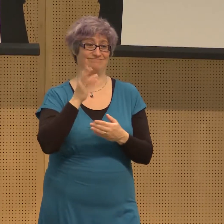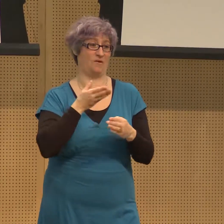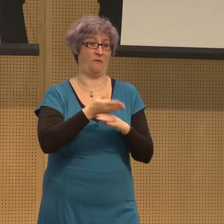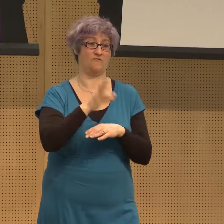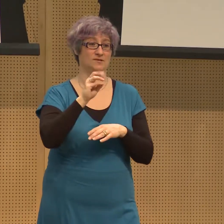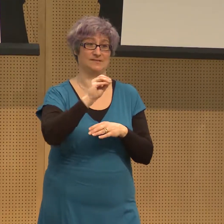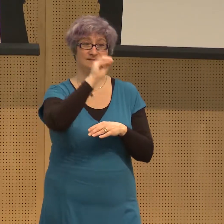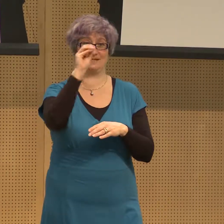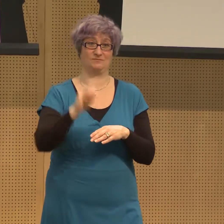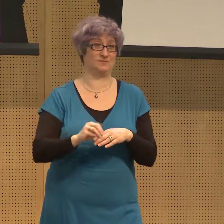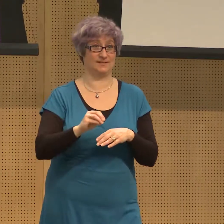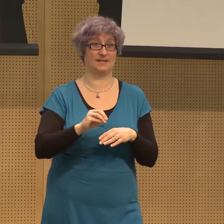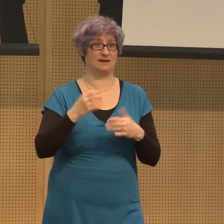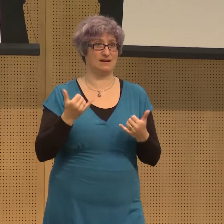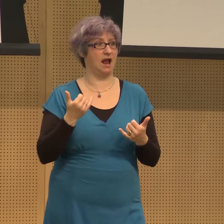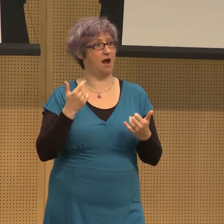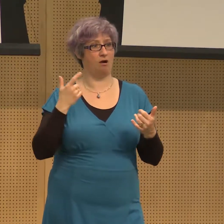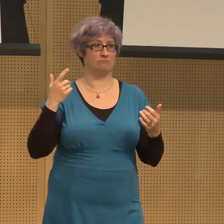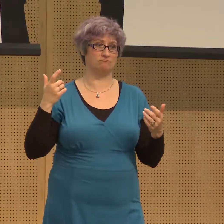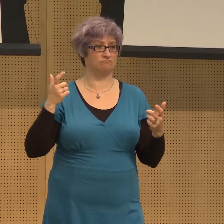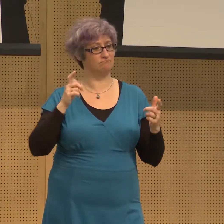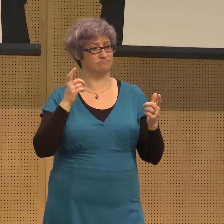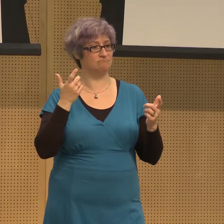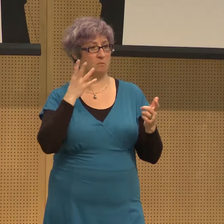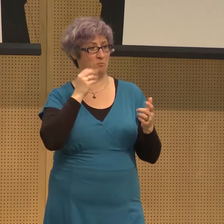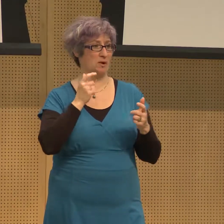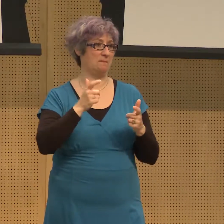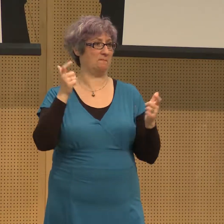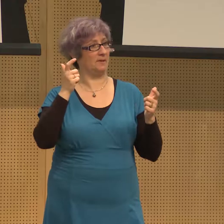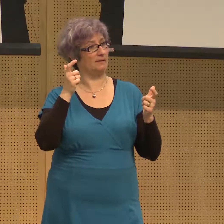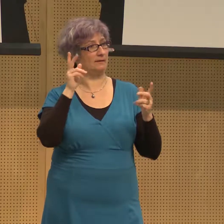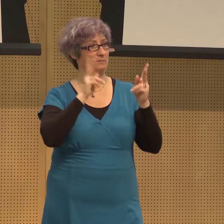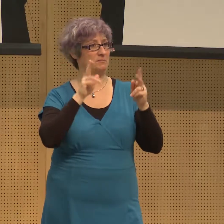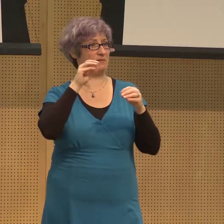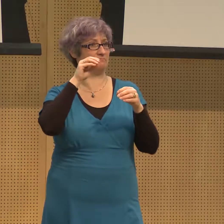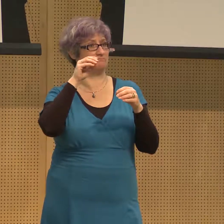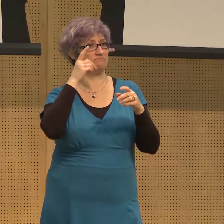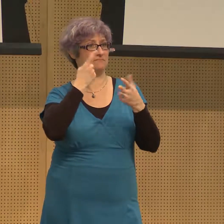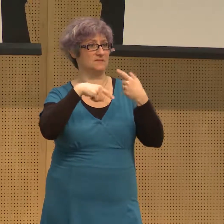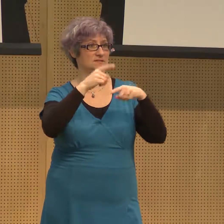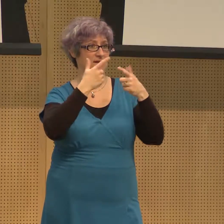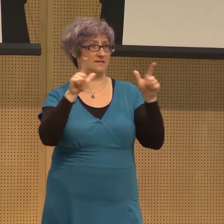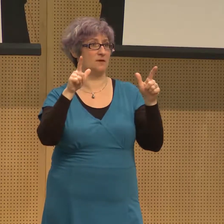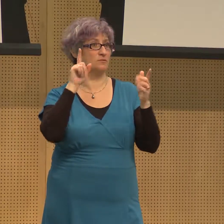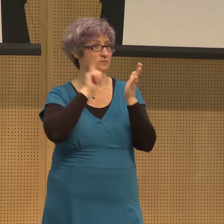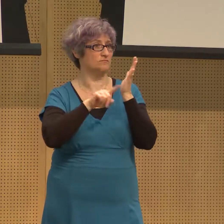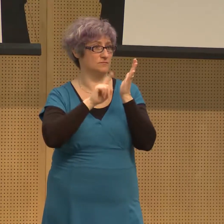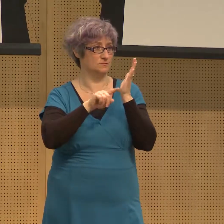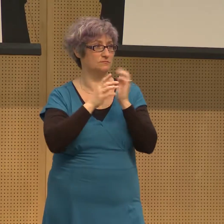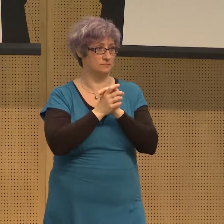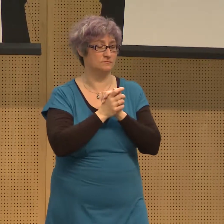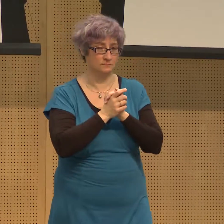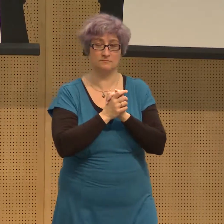But the group was over 60%. And there's a large group of people